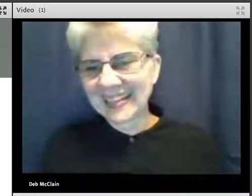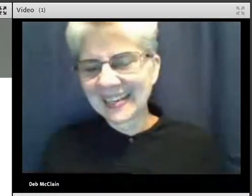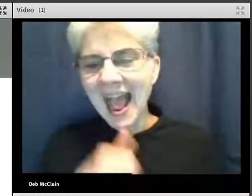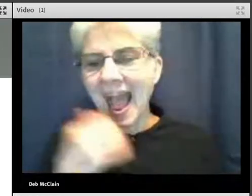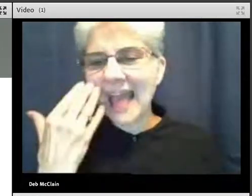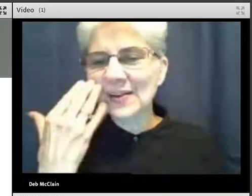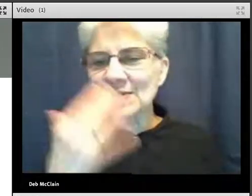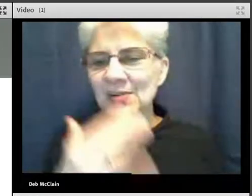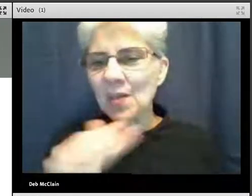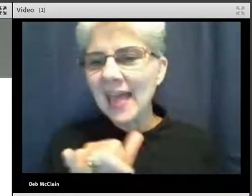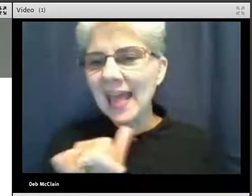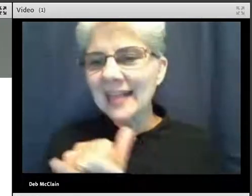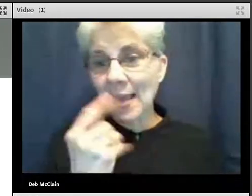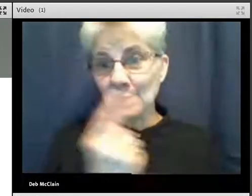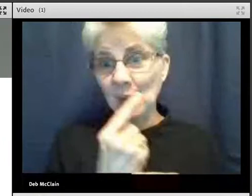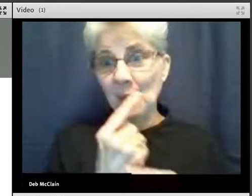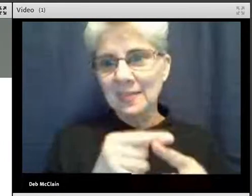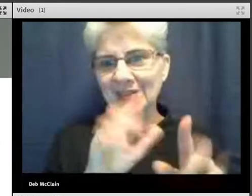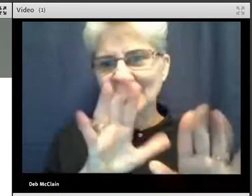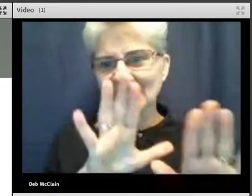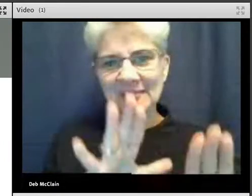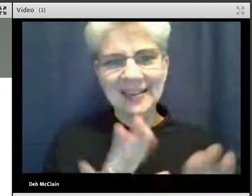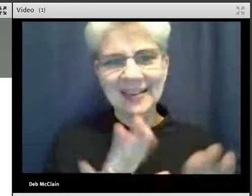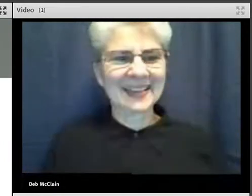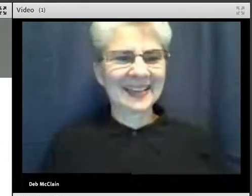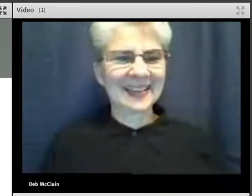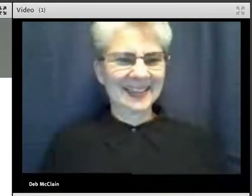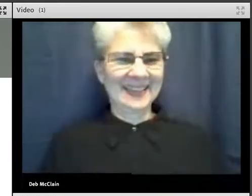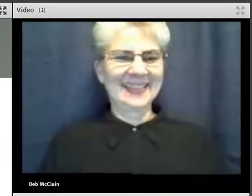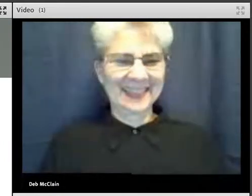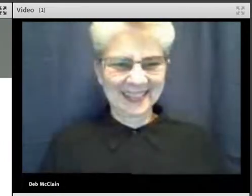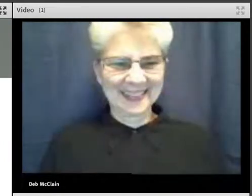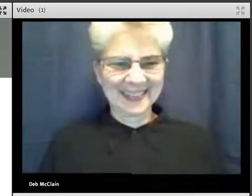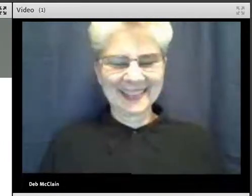Melissa, that's a great. I don't know that that's proper, but that's great.